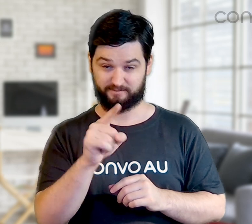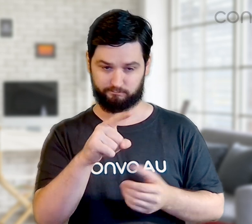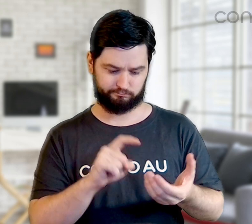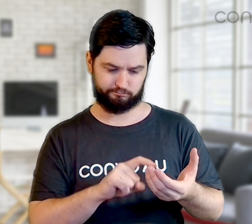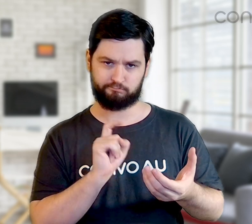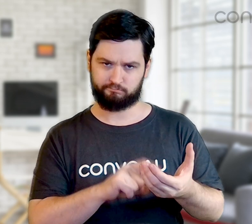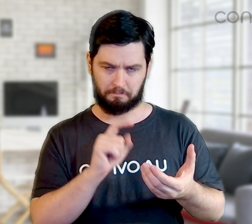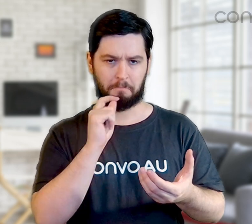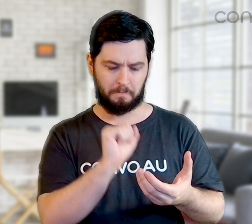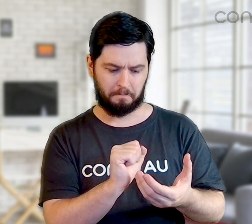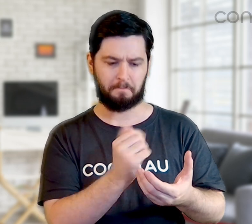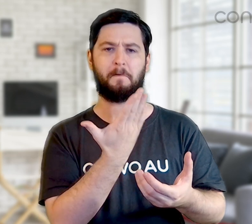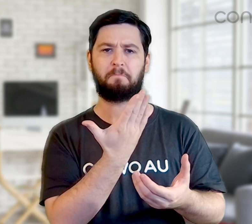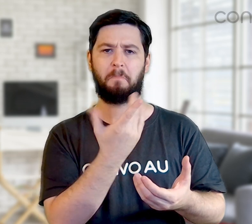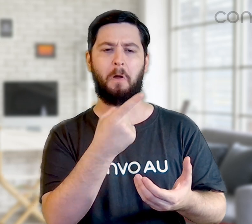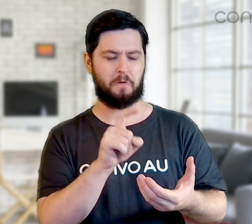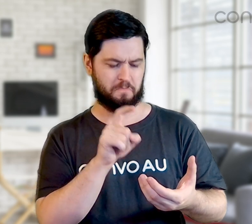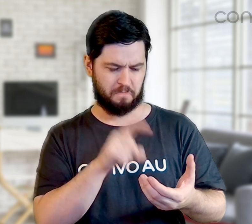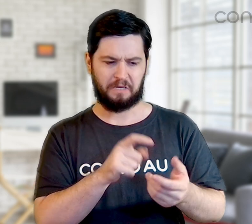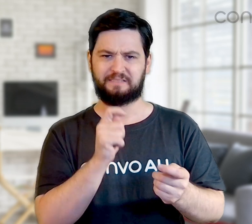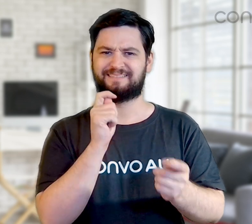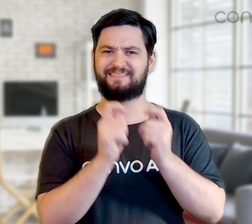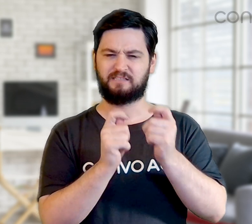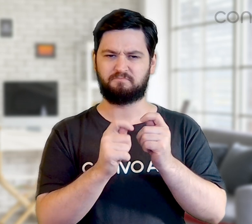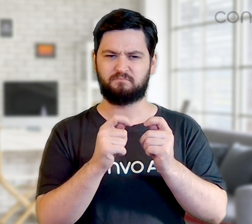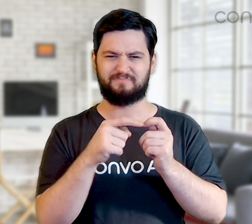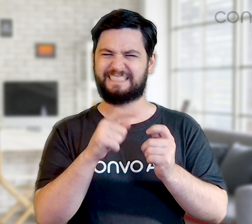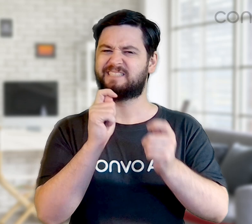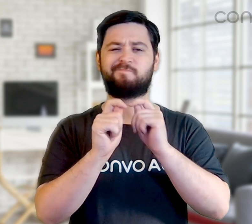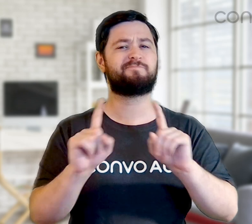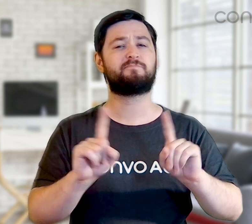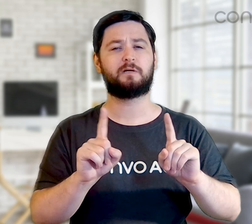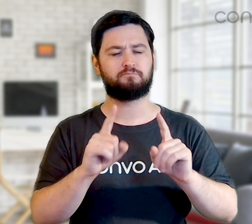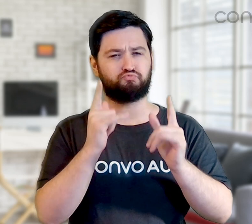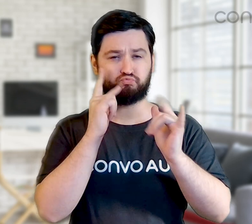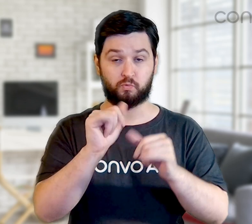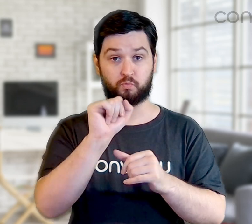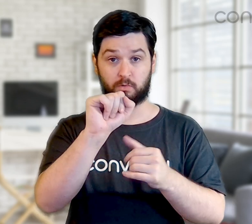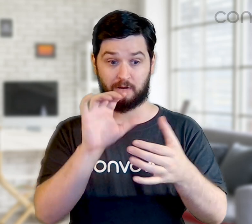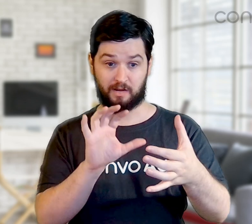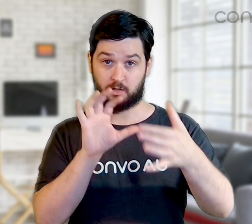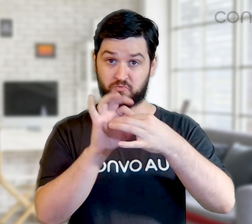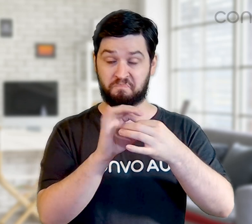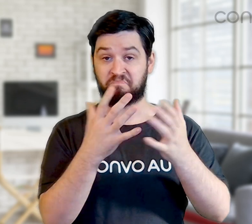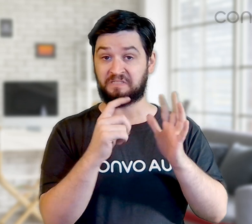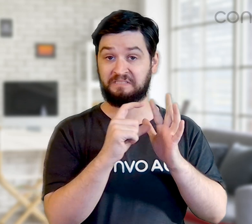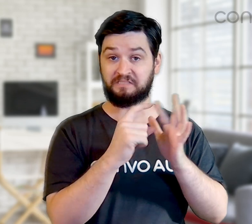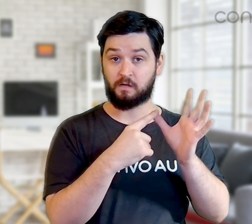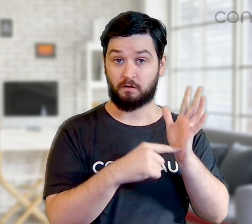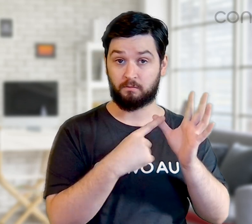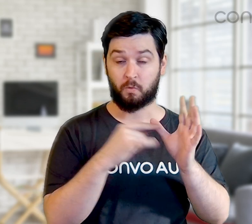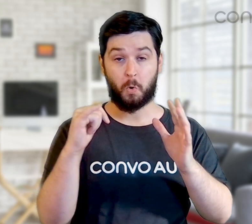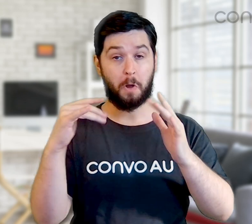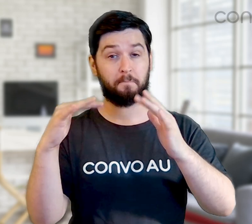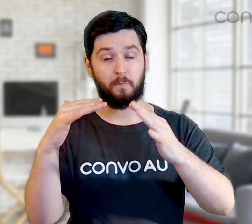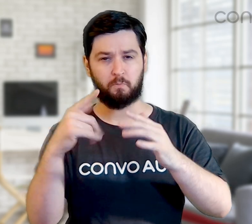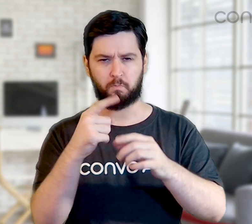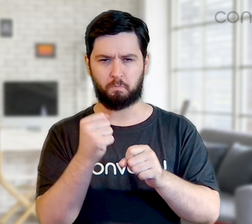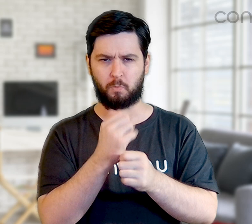This will open a page to test your mobile data or wifi internet connection,